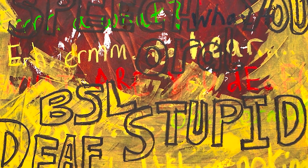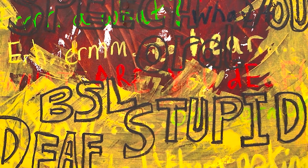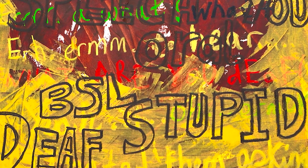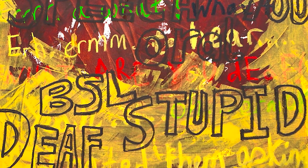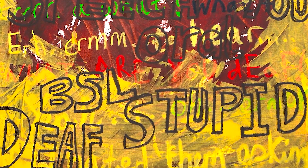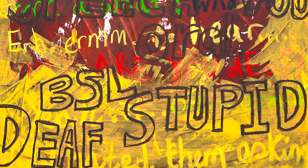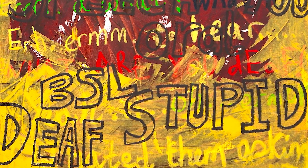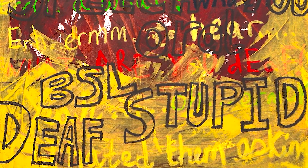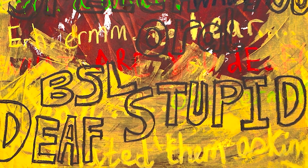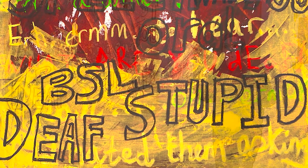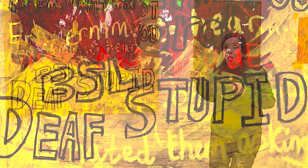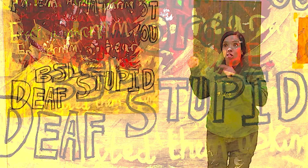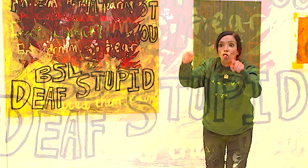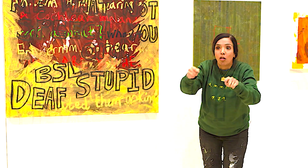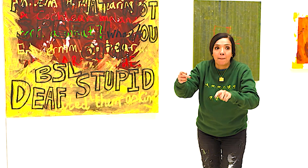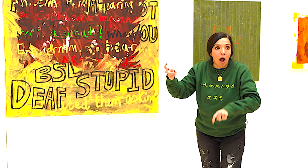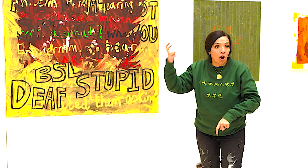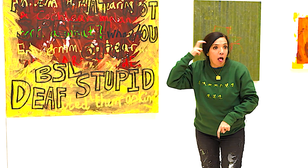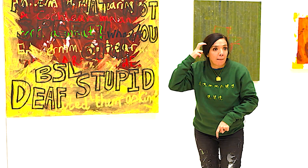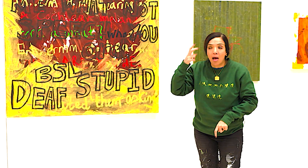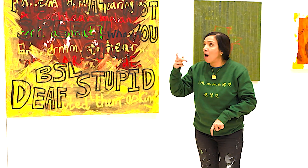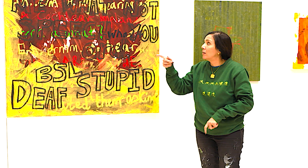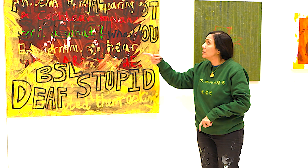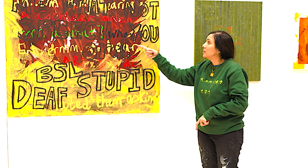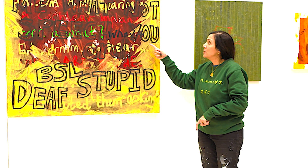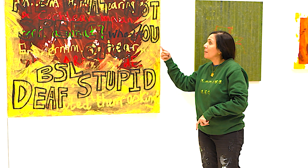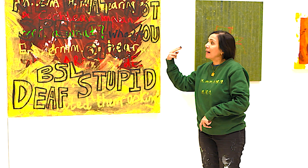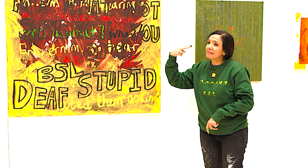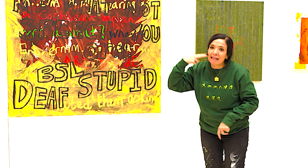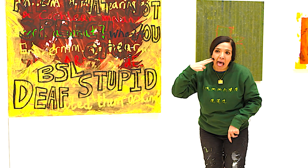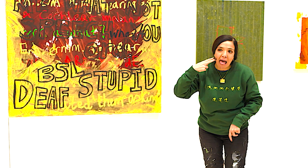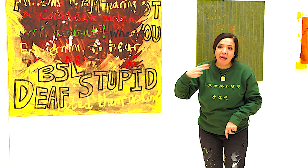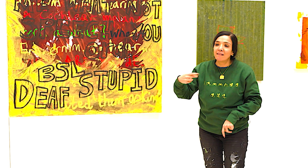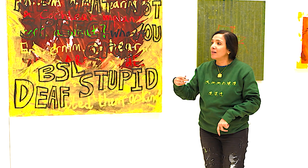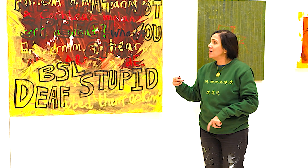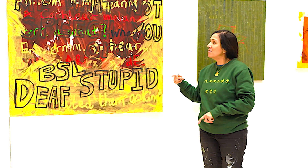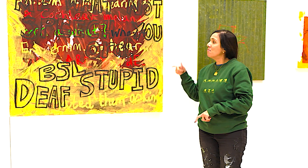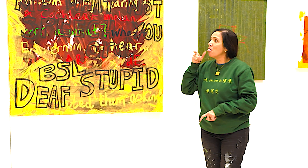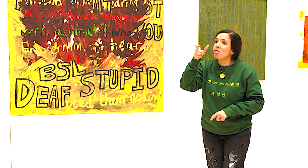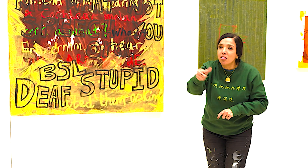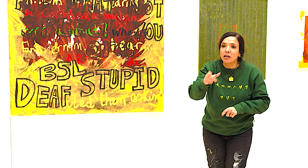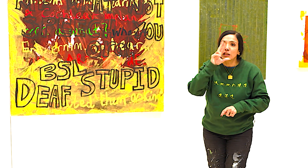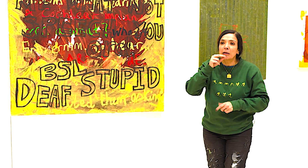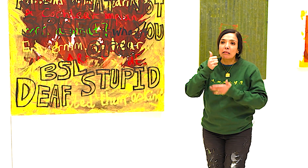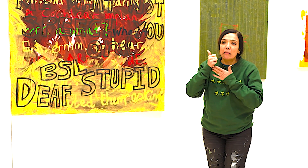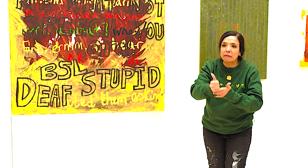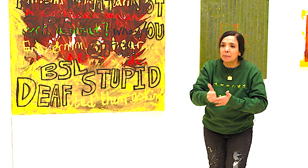because it's obvious people are often offended because of having a cochlear implant, being Deaf,